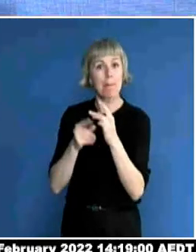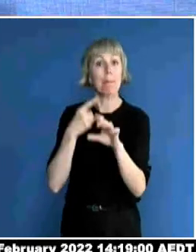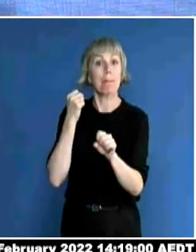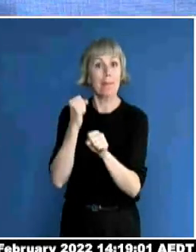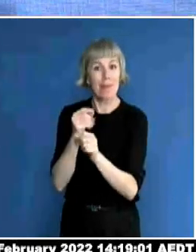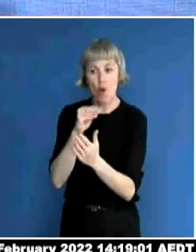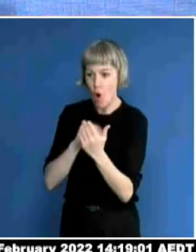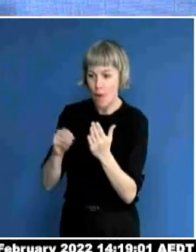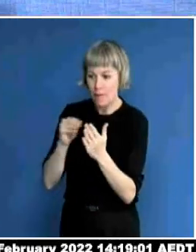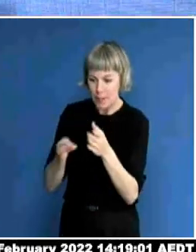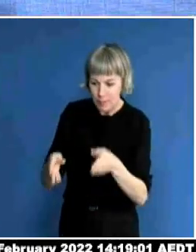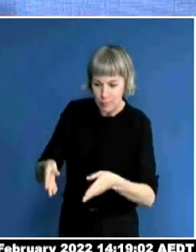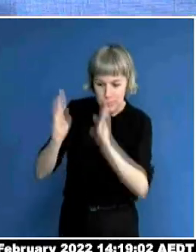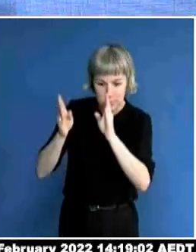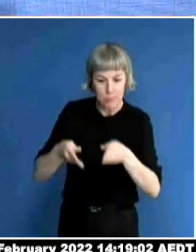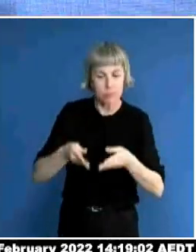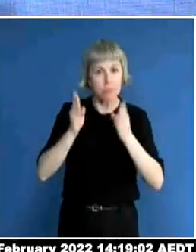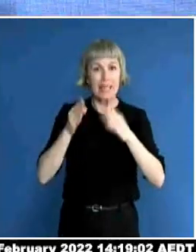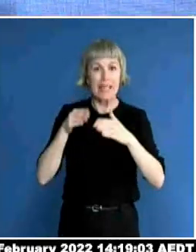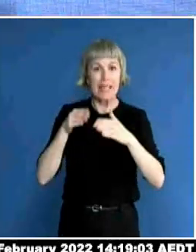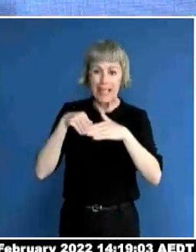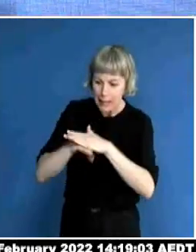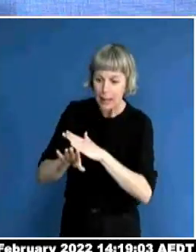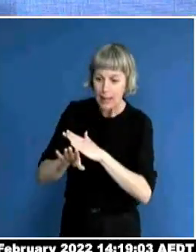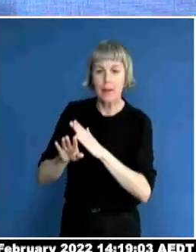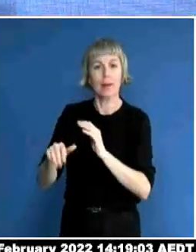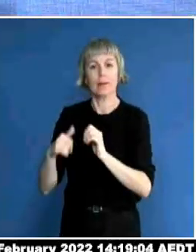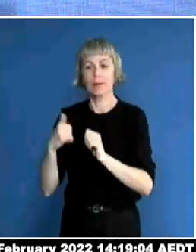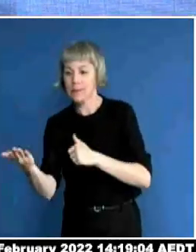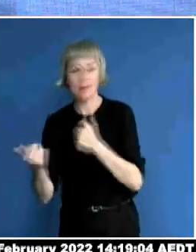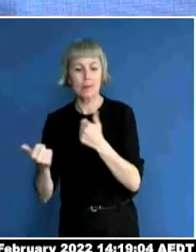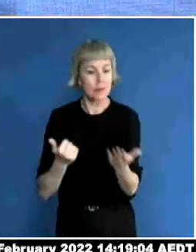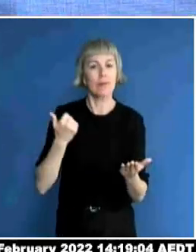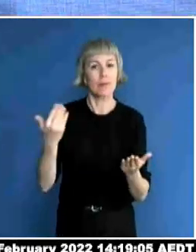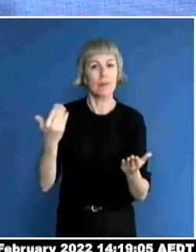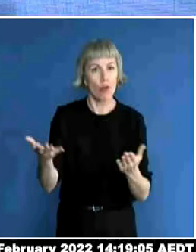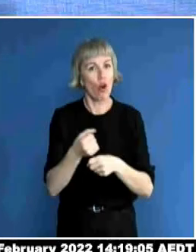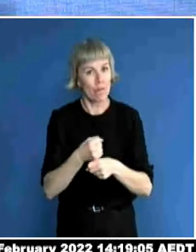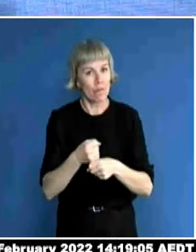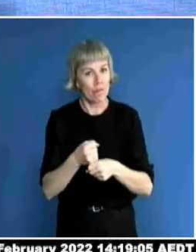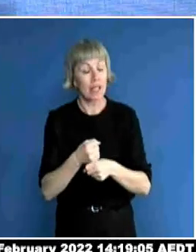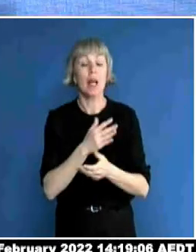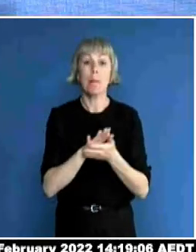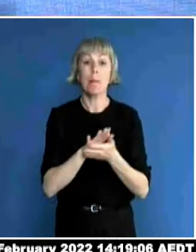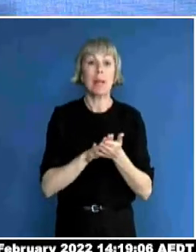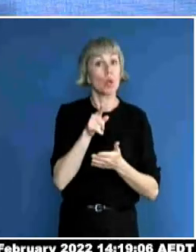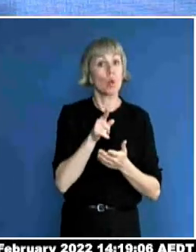So this required you working in lots of different places, and some of these places